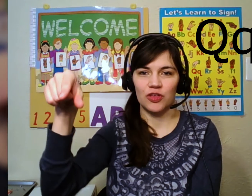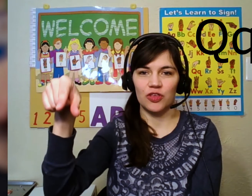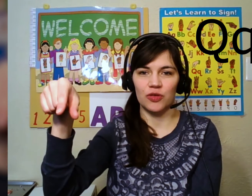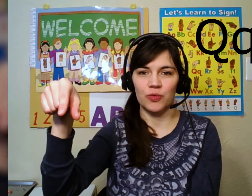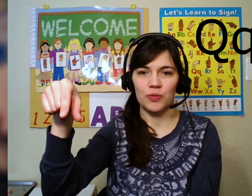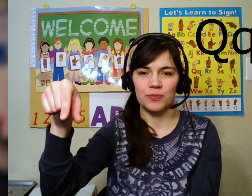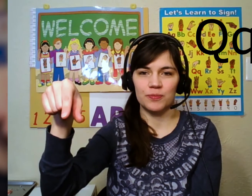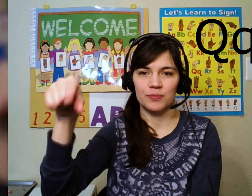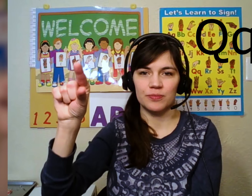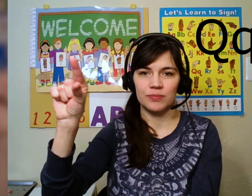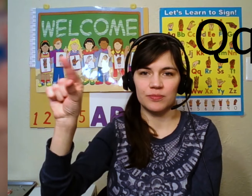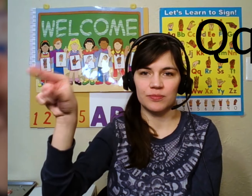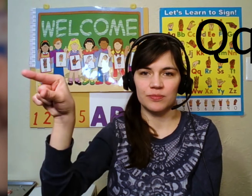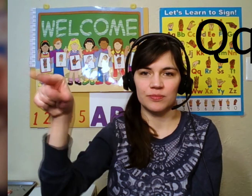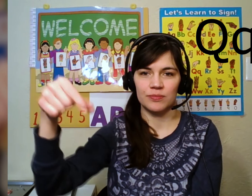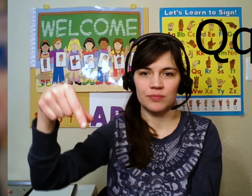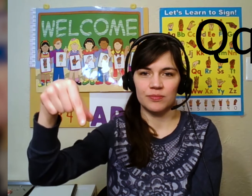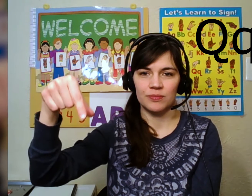Q